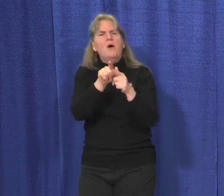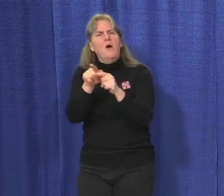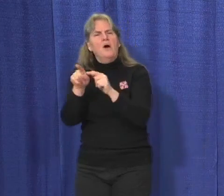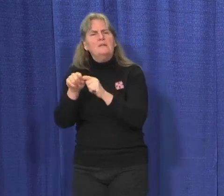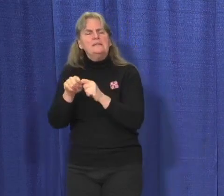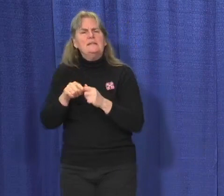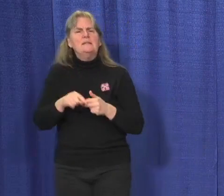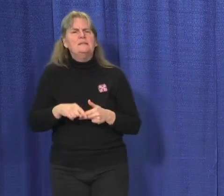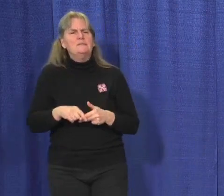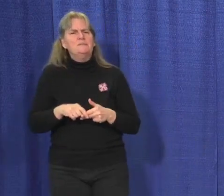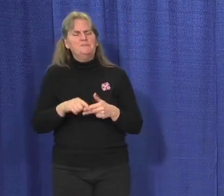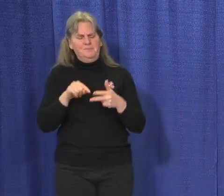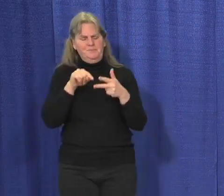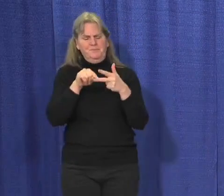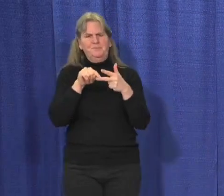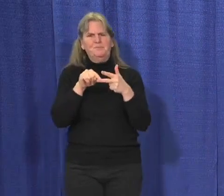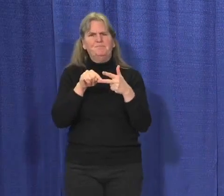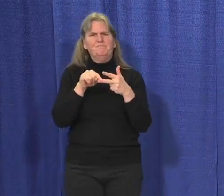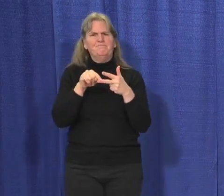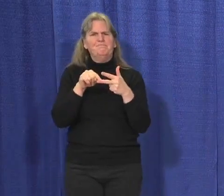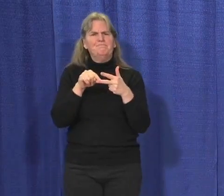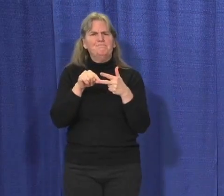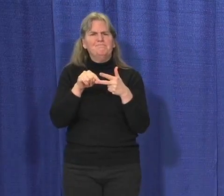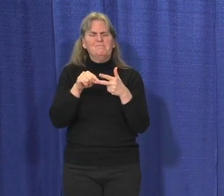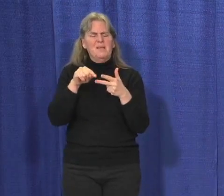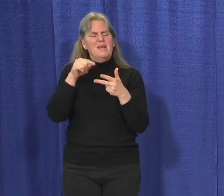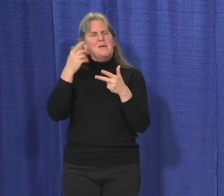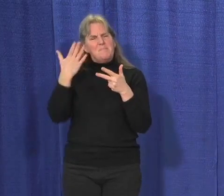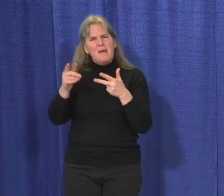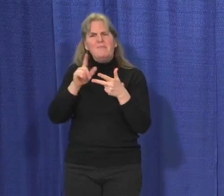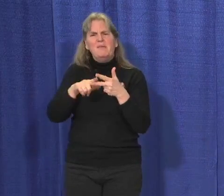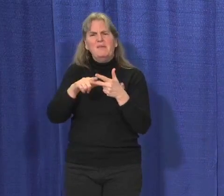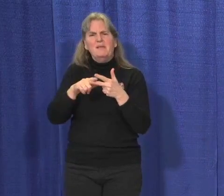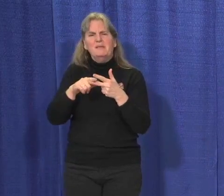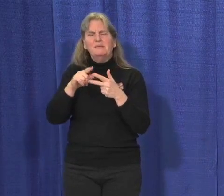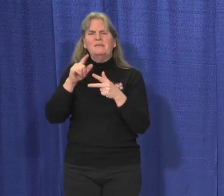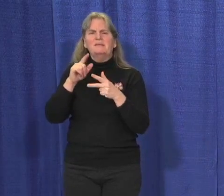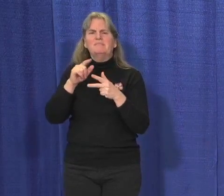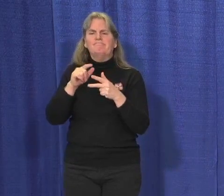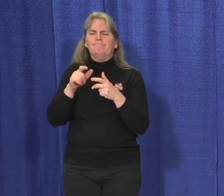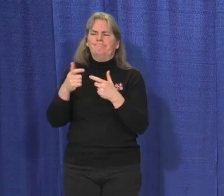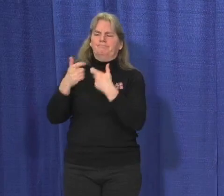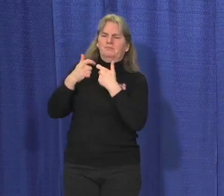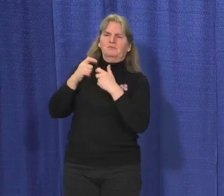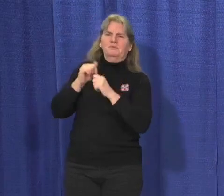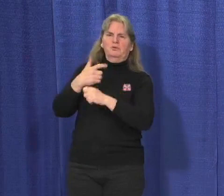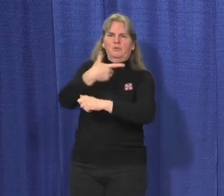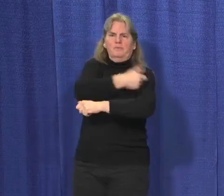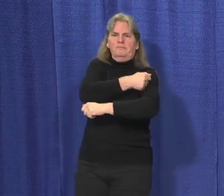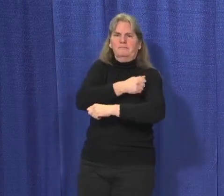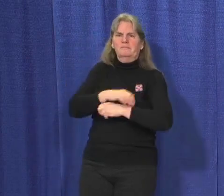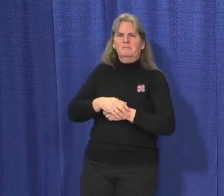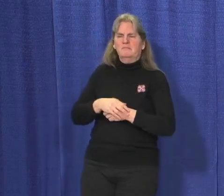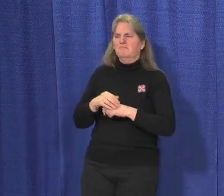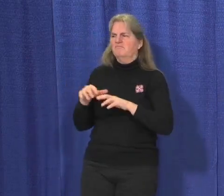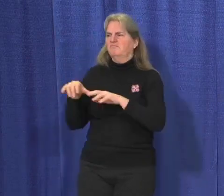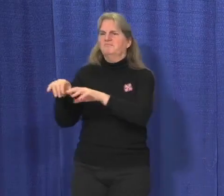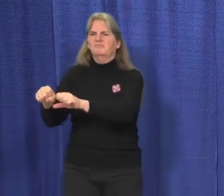There is also concern about this variants being possibly resistant to the current vaccines.